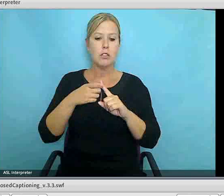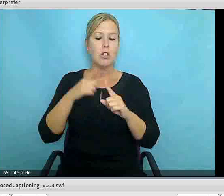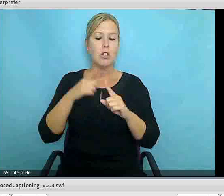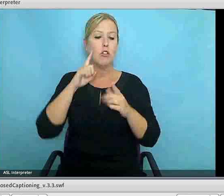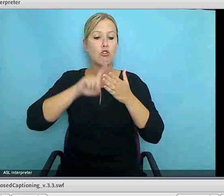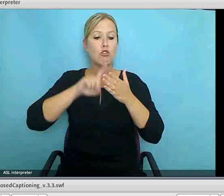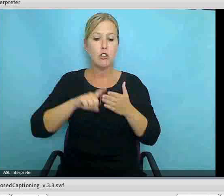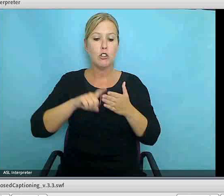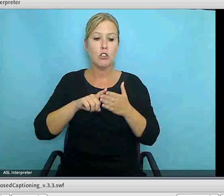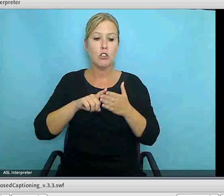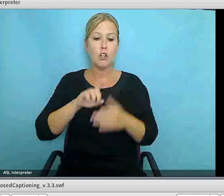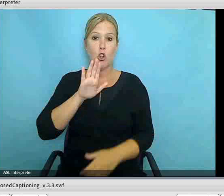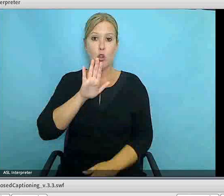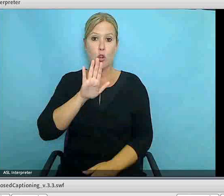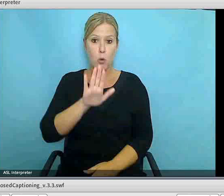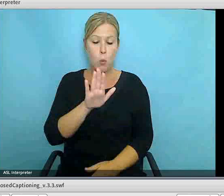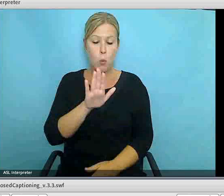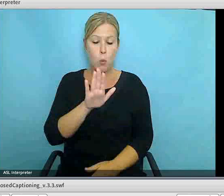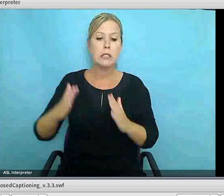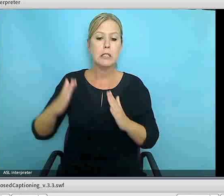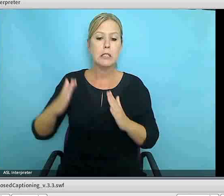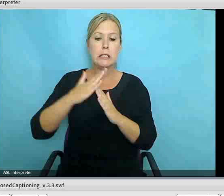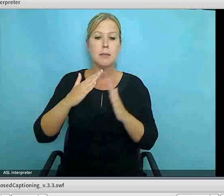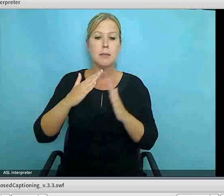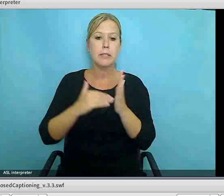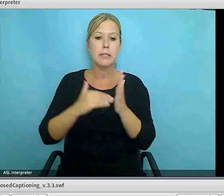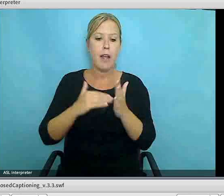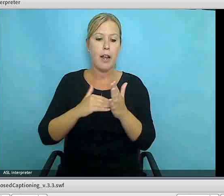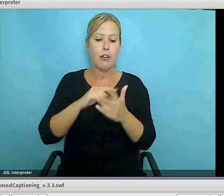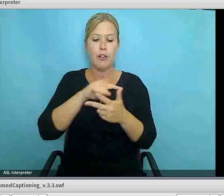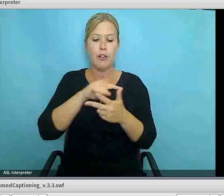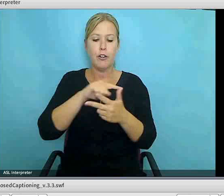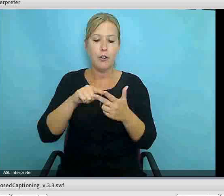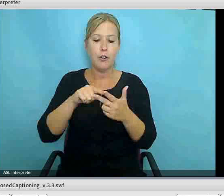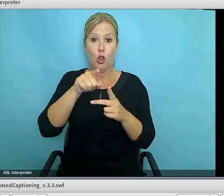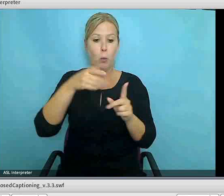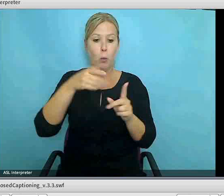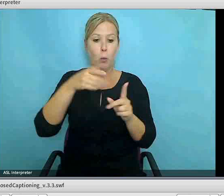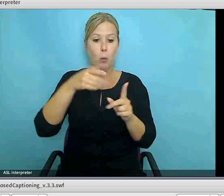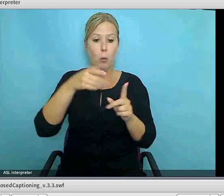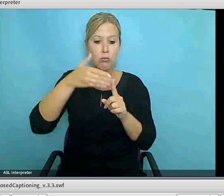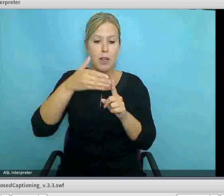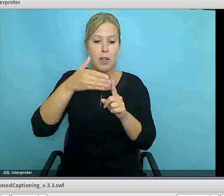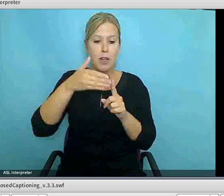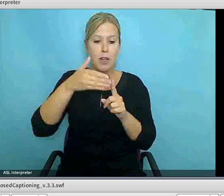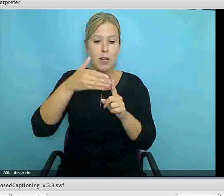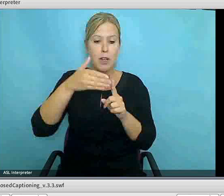Either the One Care plan already has that provider in their network, or the provider